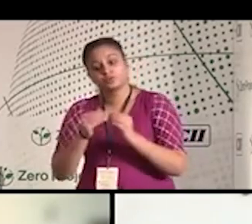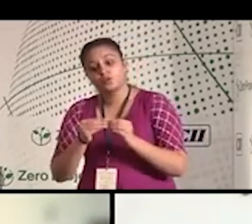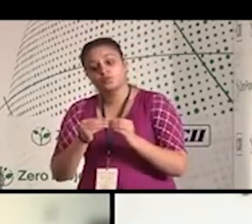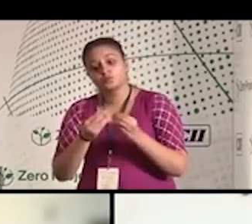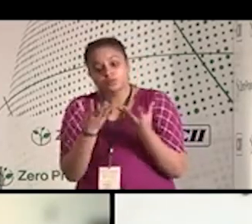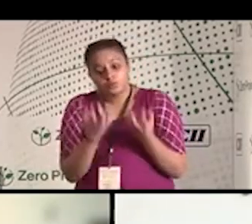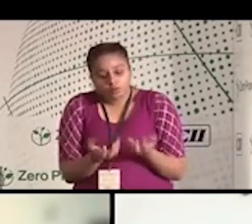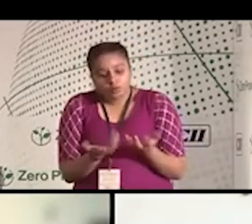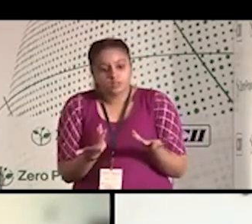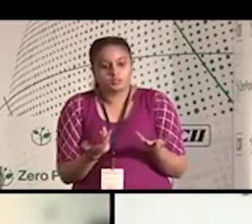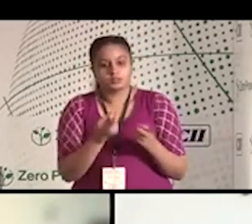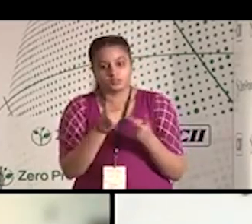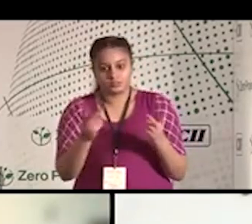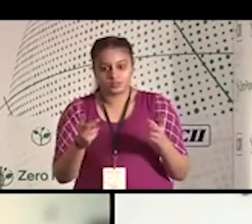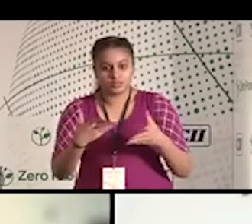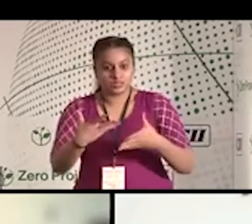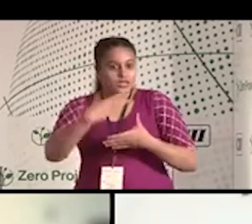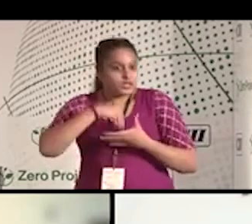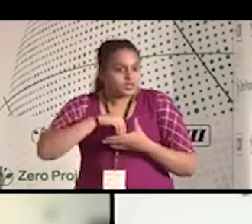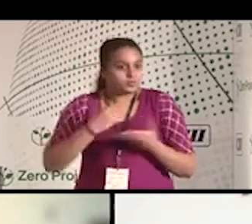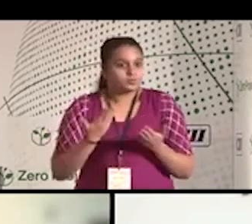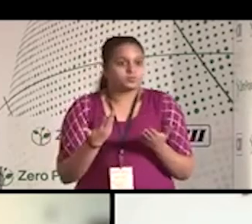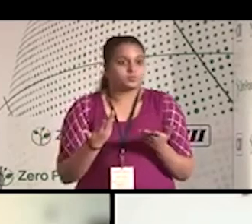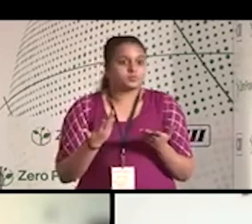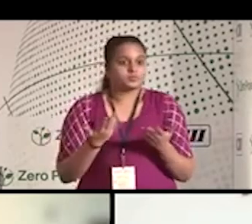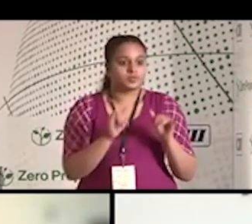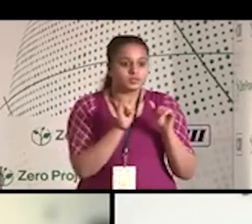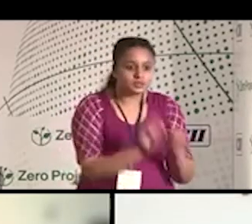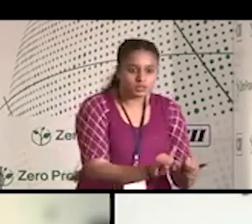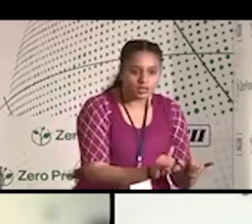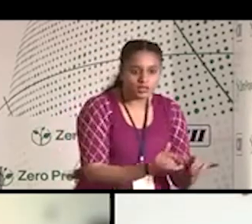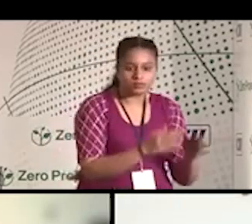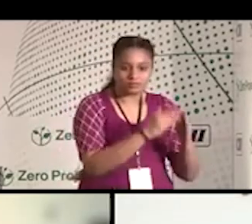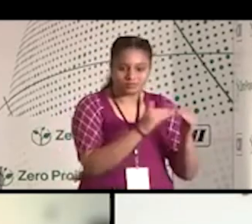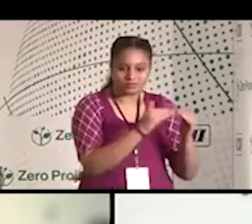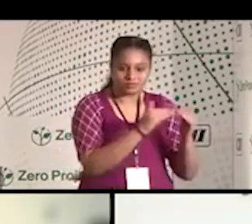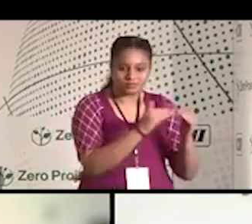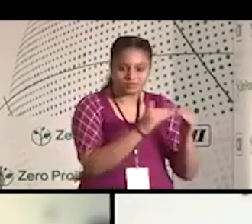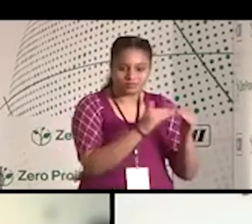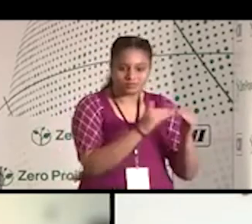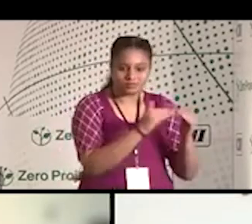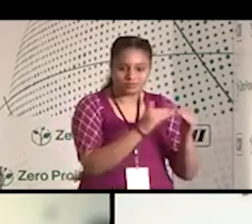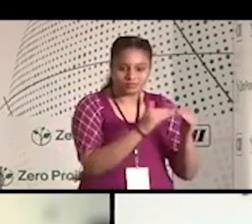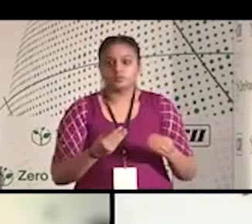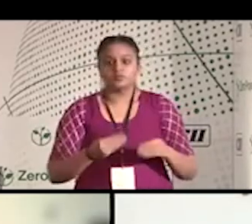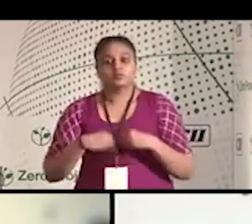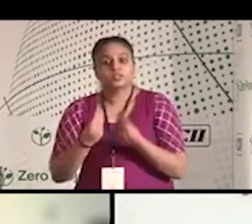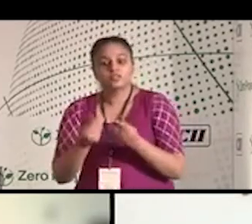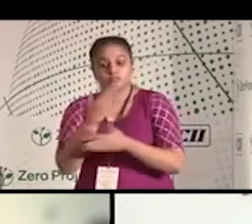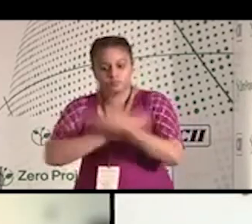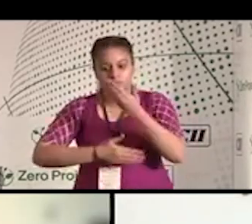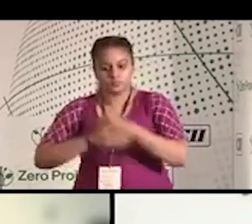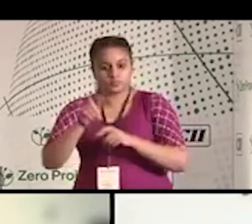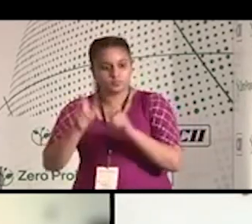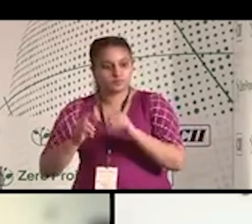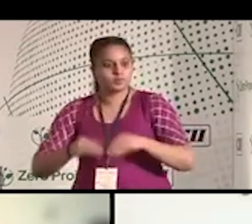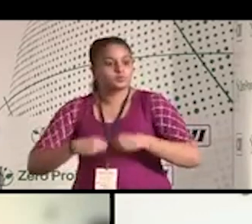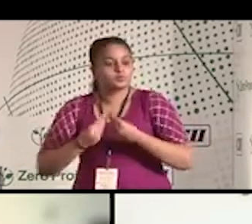like adaptive equipment or accommodations give the disabled person something extra.